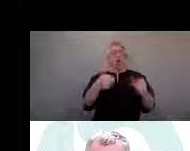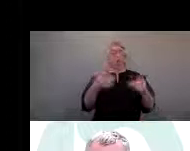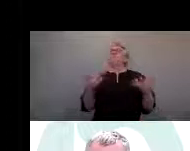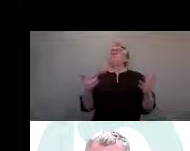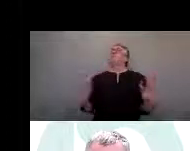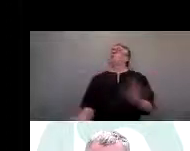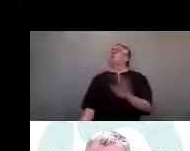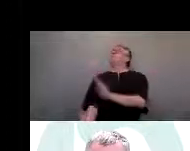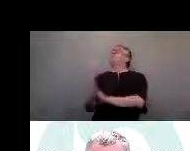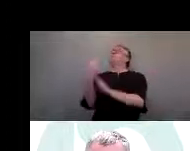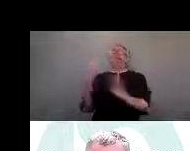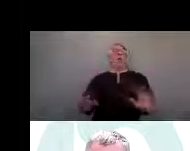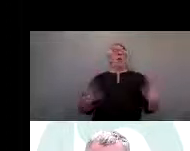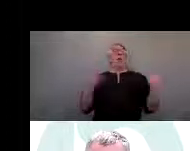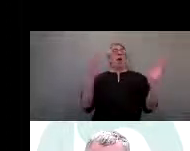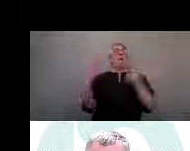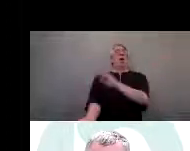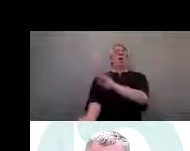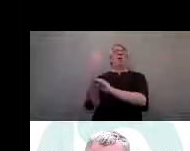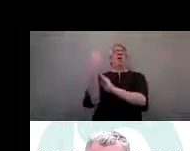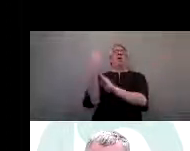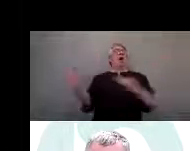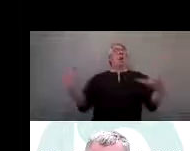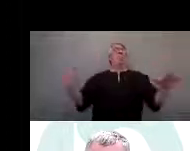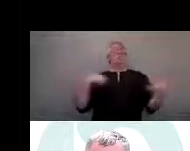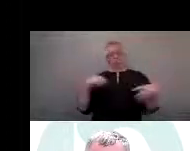know how we accept situation in our lives. There are four phases